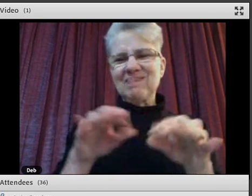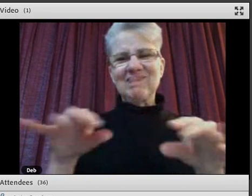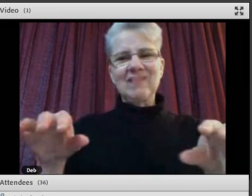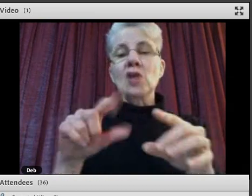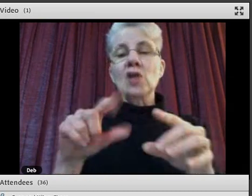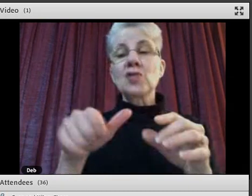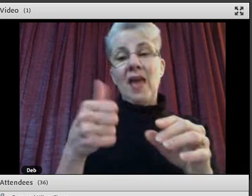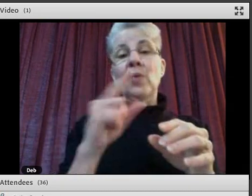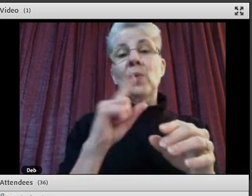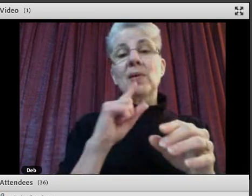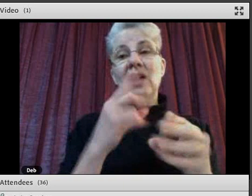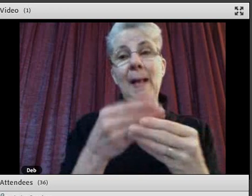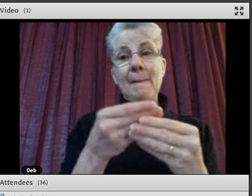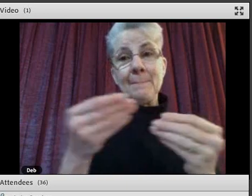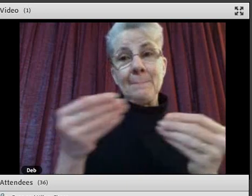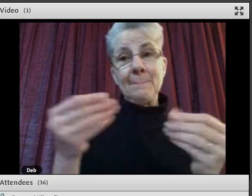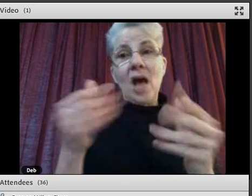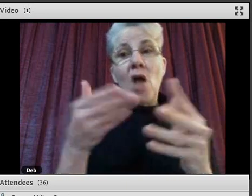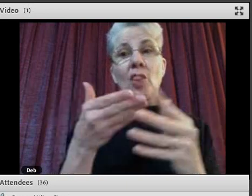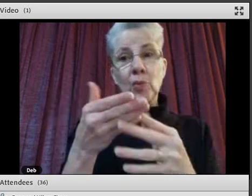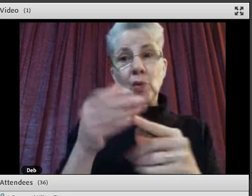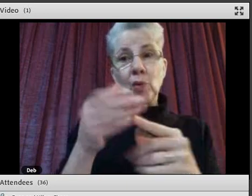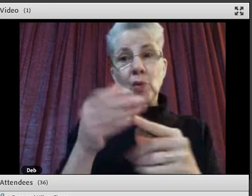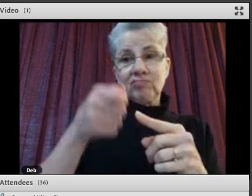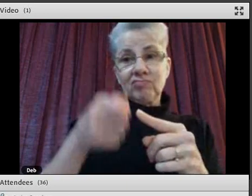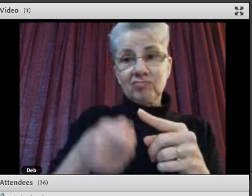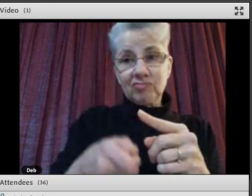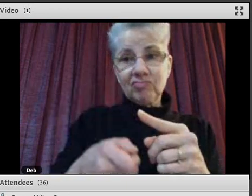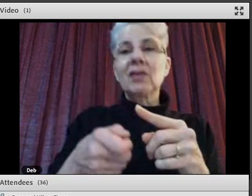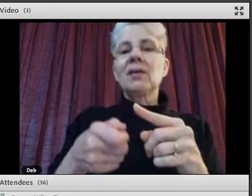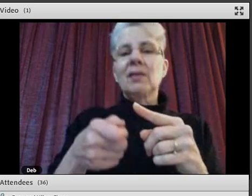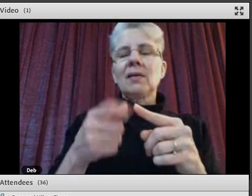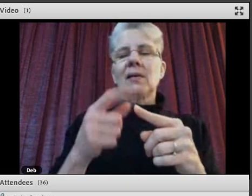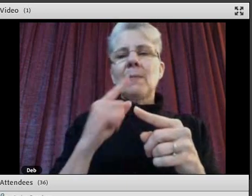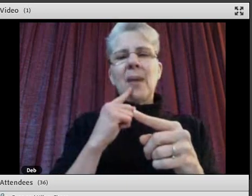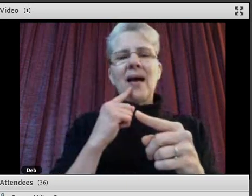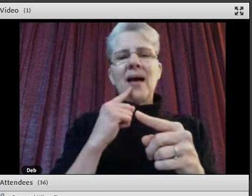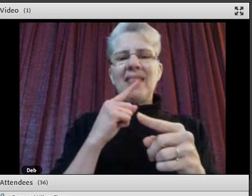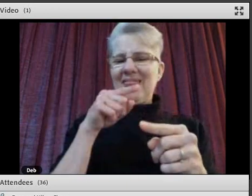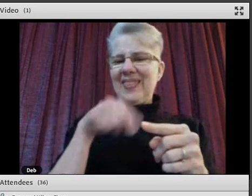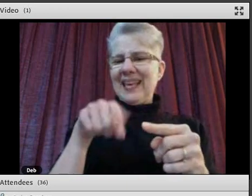The other ones, they actually melt through the Styrofoam. It gets rid of a lot of the mess.